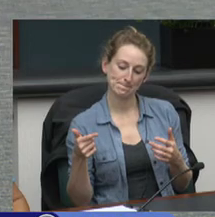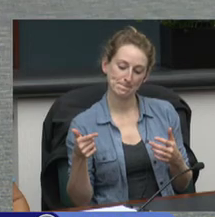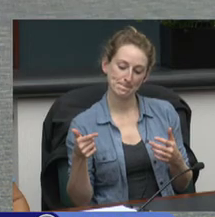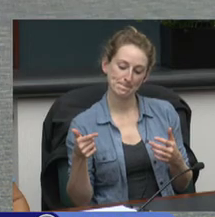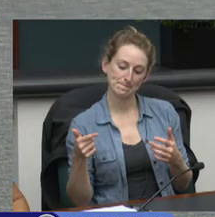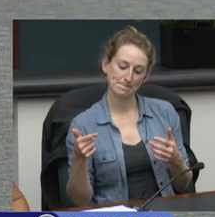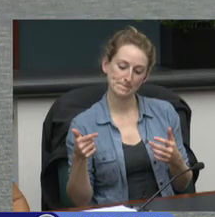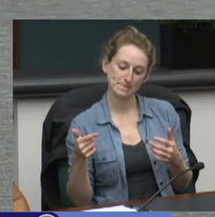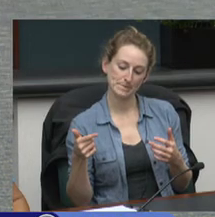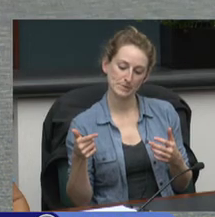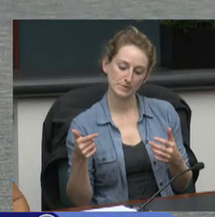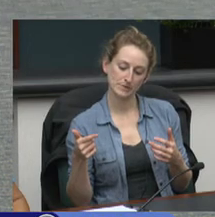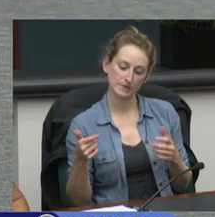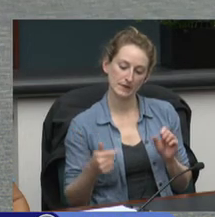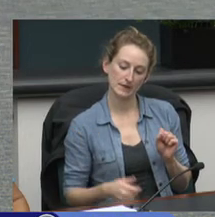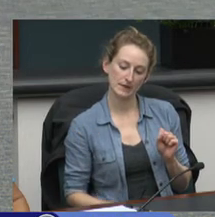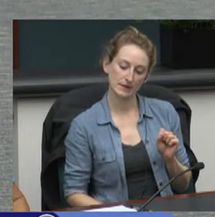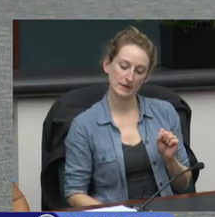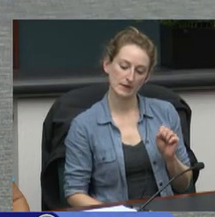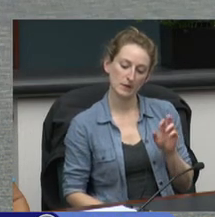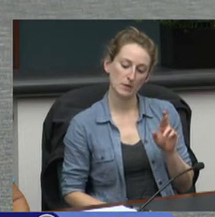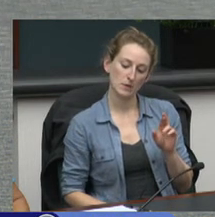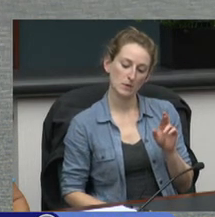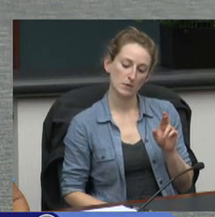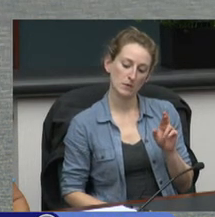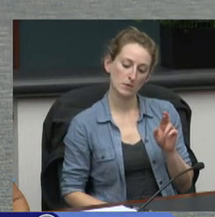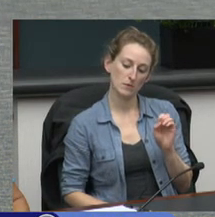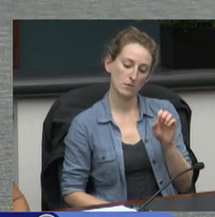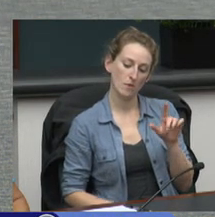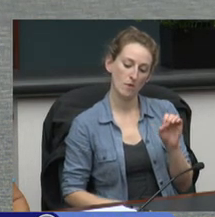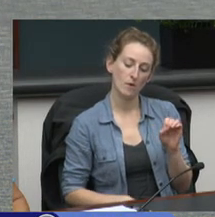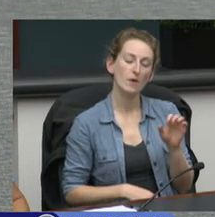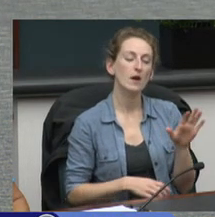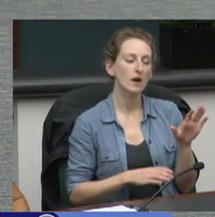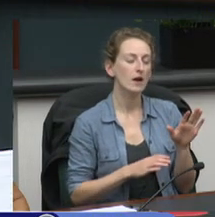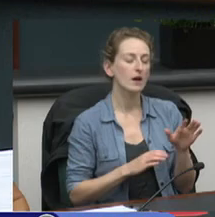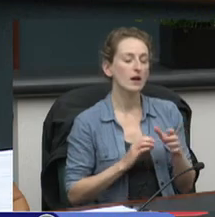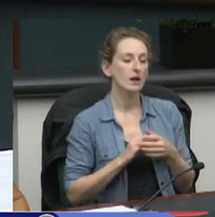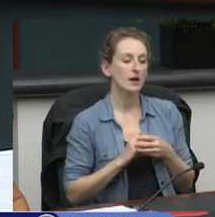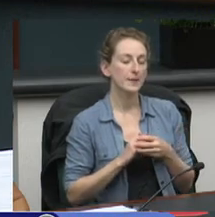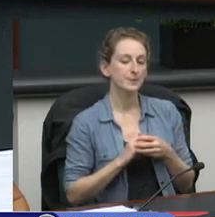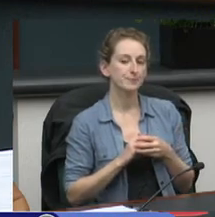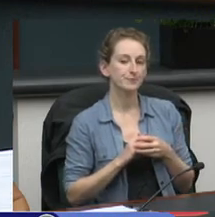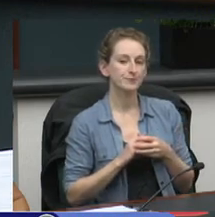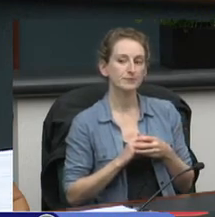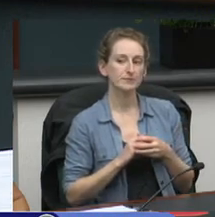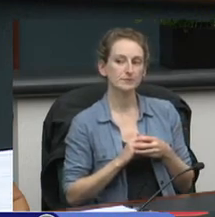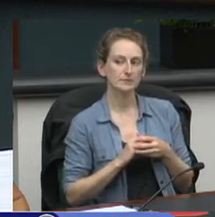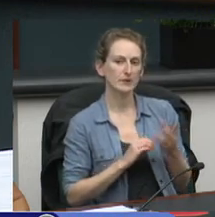Simonian it comes from Sam dick Berg asked about the perpetuity of affordable